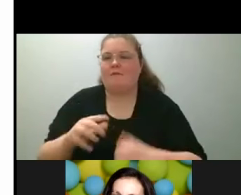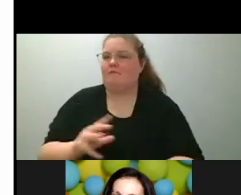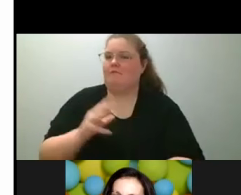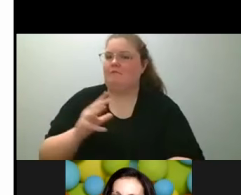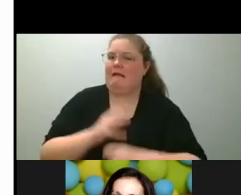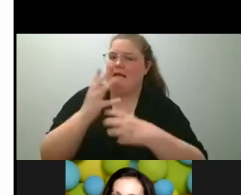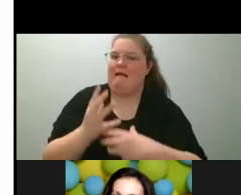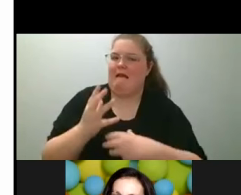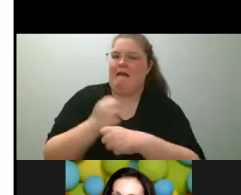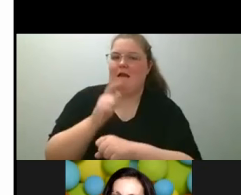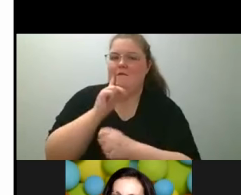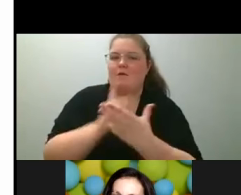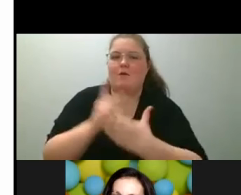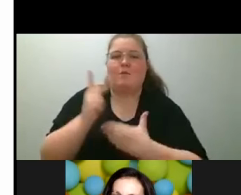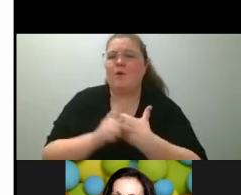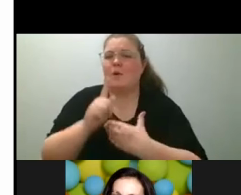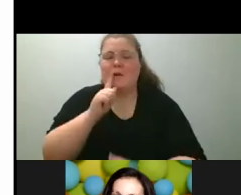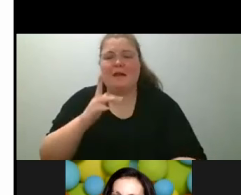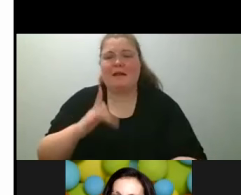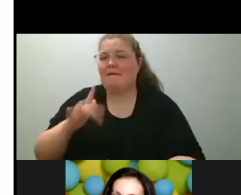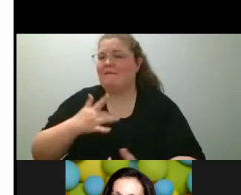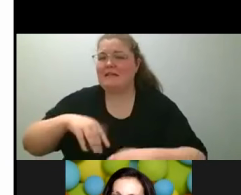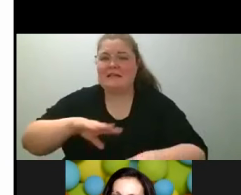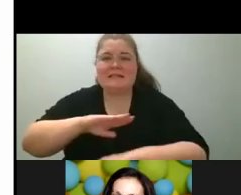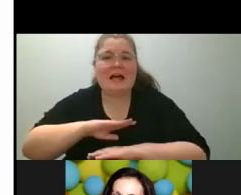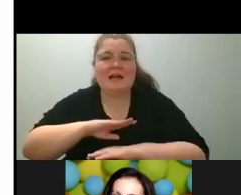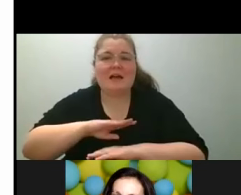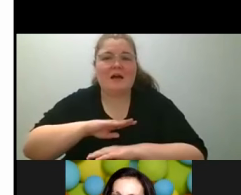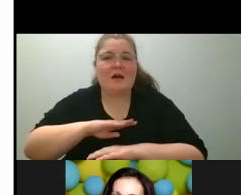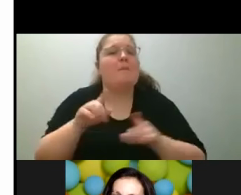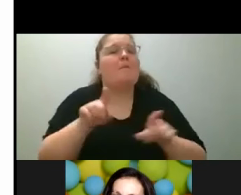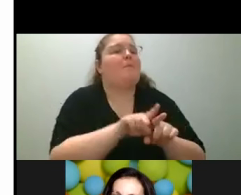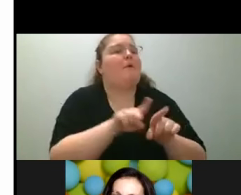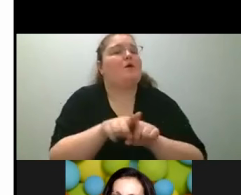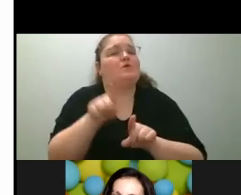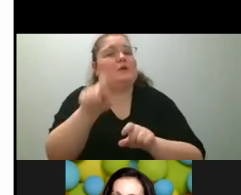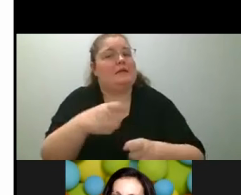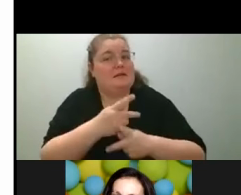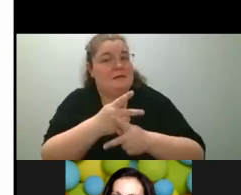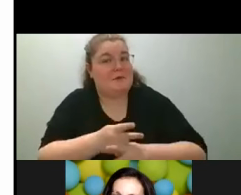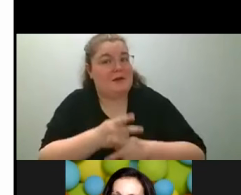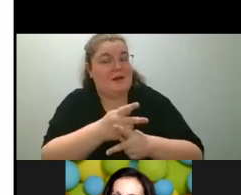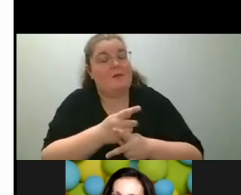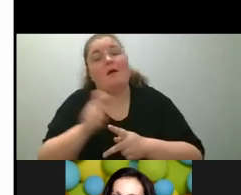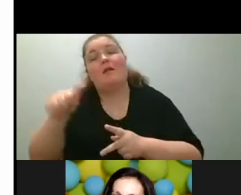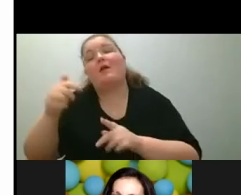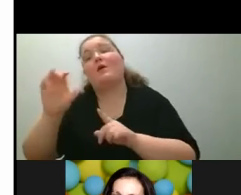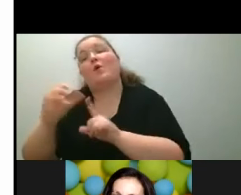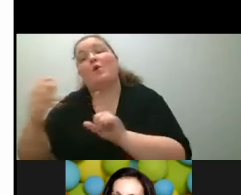And it's fantastic, it feels satisfying. But you always want to be careful about the other cultures that may be interacting with this